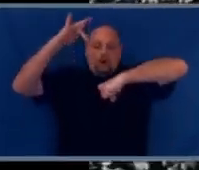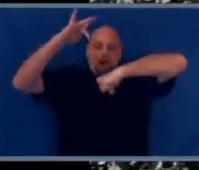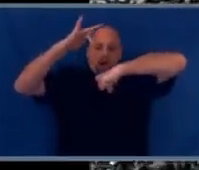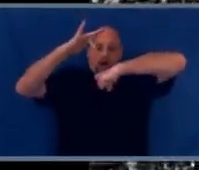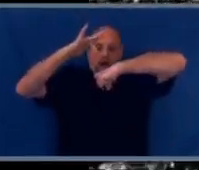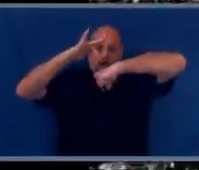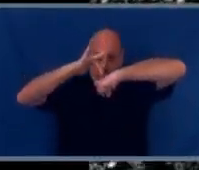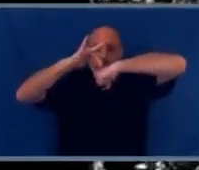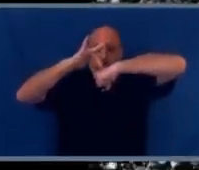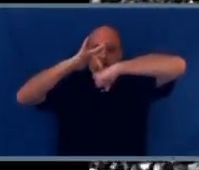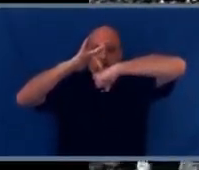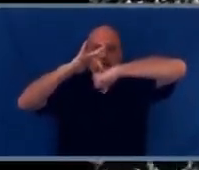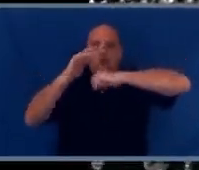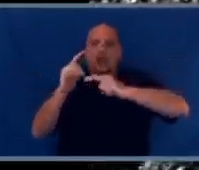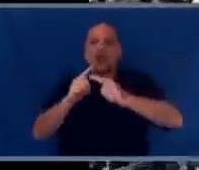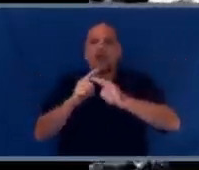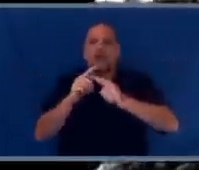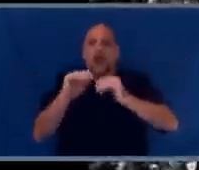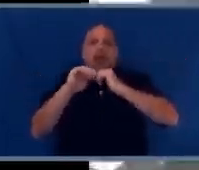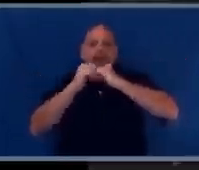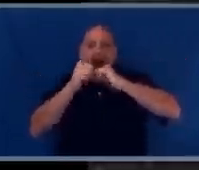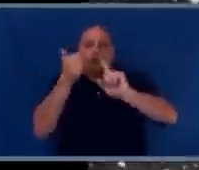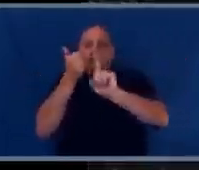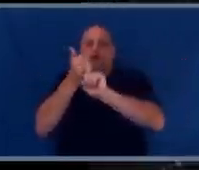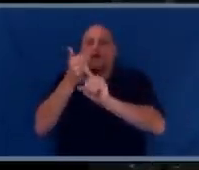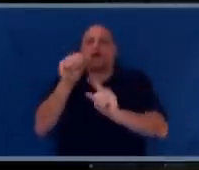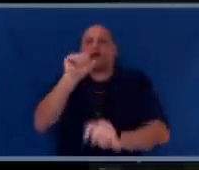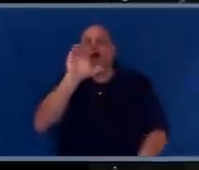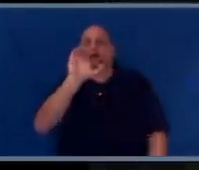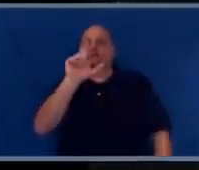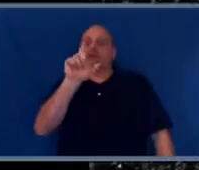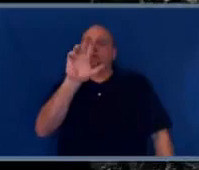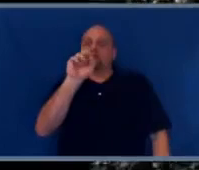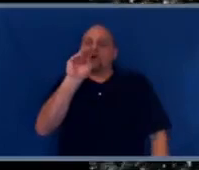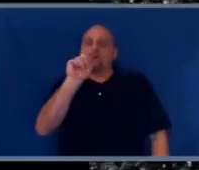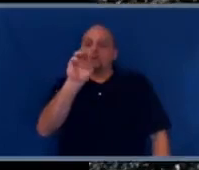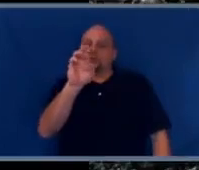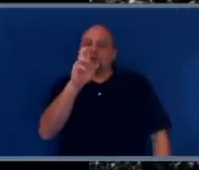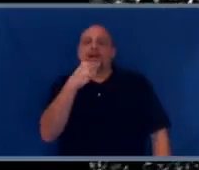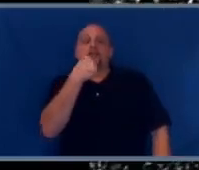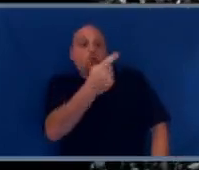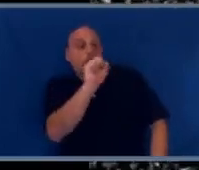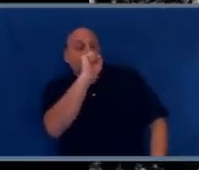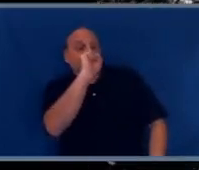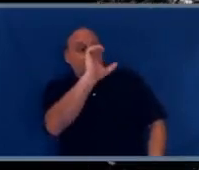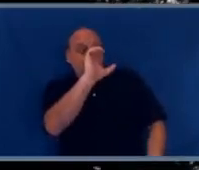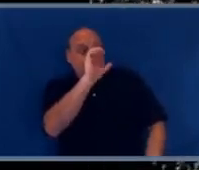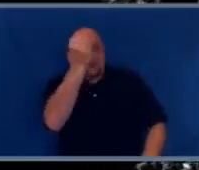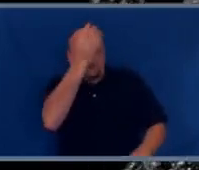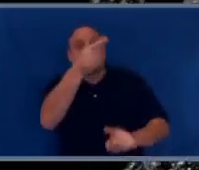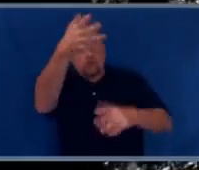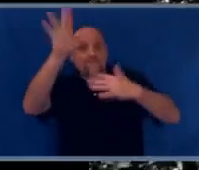WE SEE CONTACT WITH AN ACCELEROMETER ON BOARD. THAT TELLS THE SPACECRAFT TO